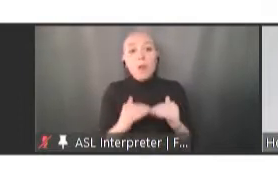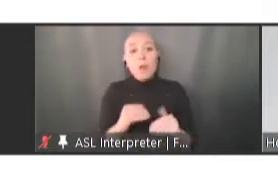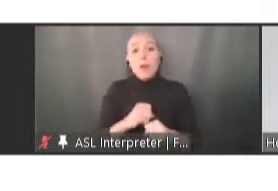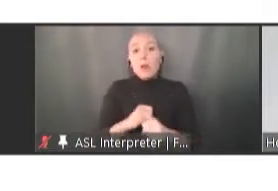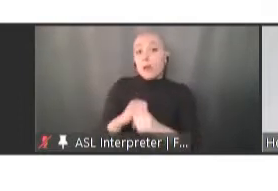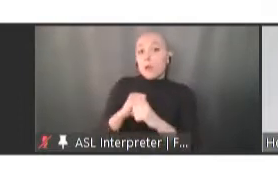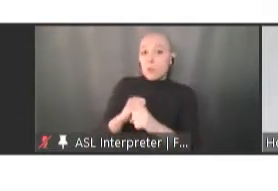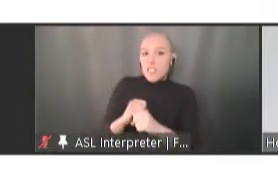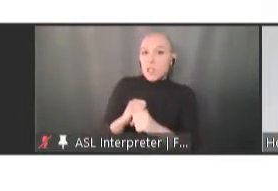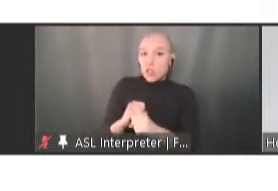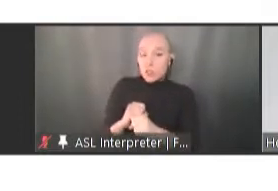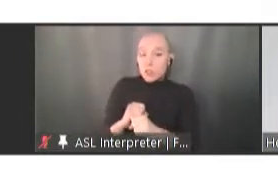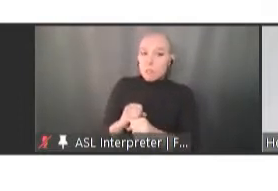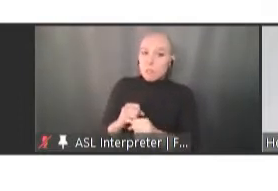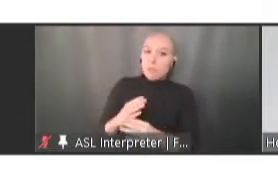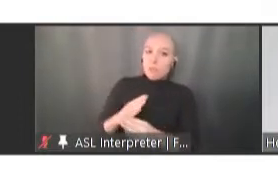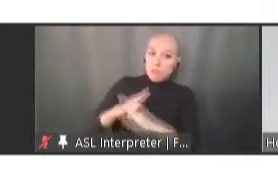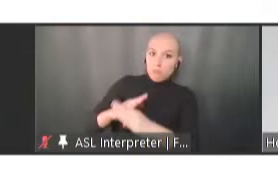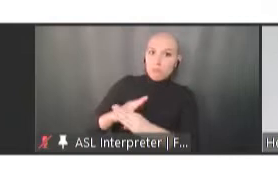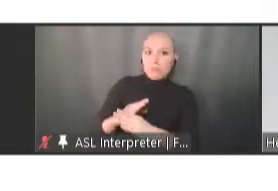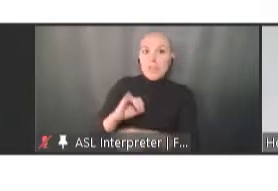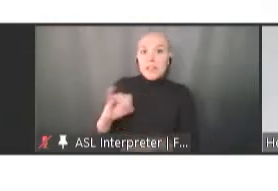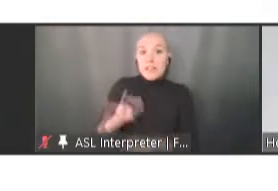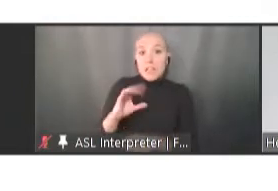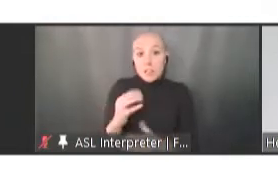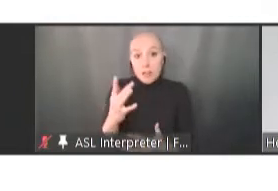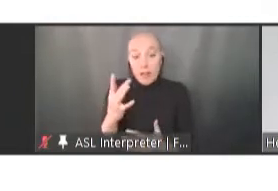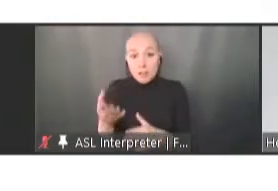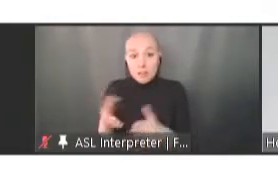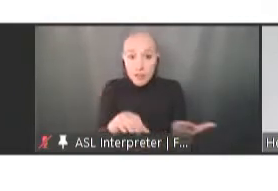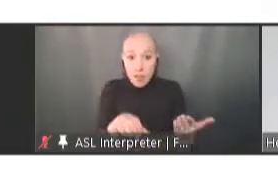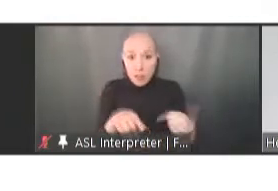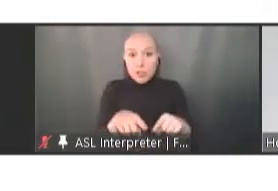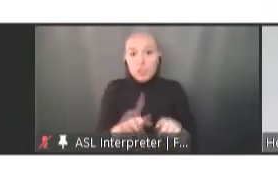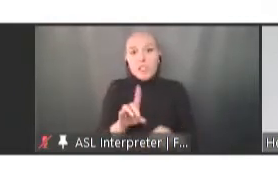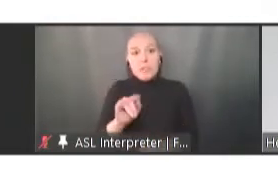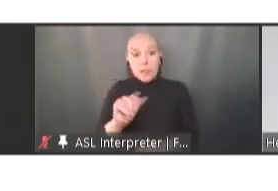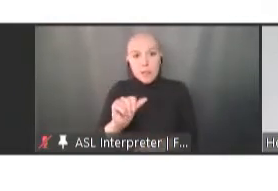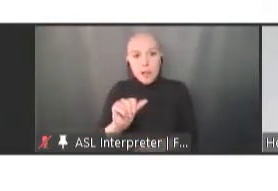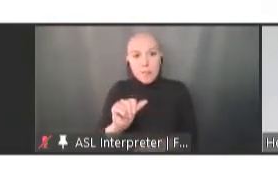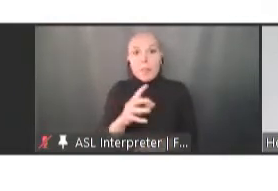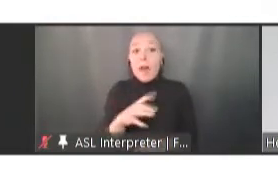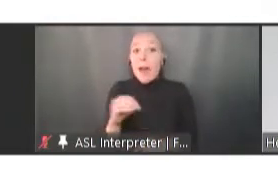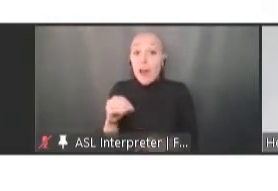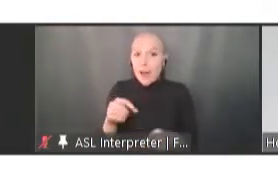Delta predominant period and against infection during Omicron emergence was higher among